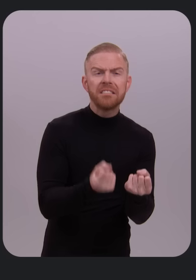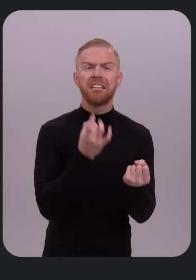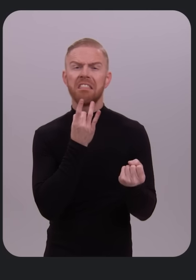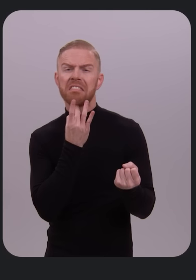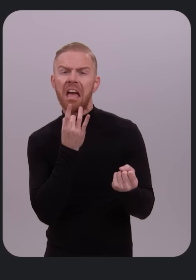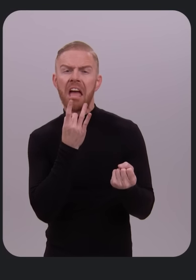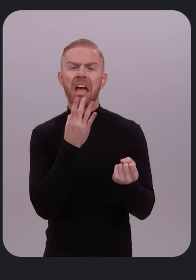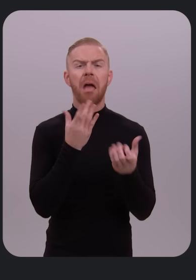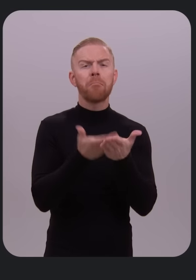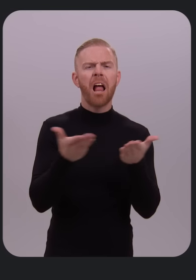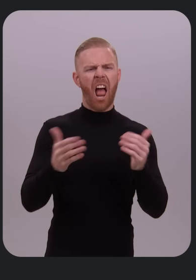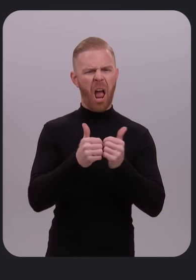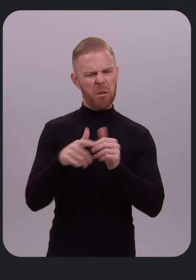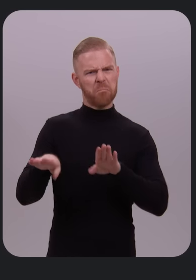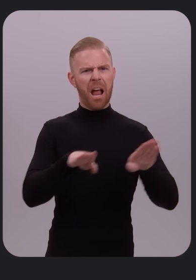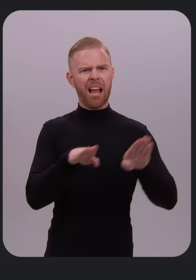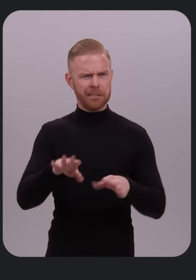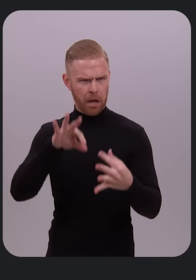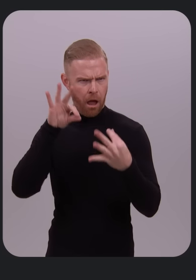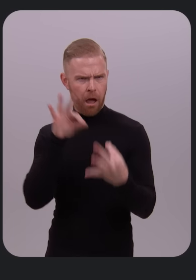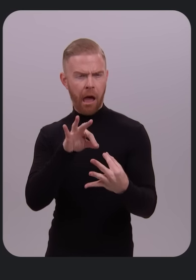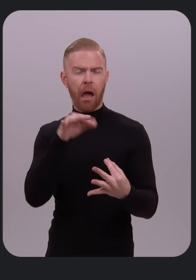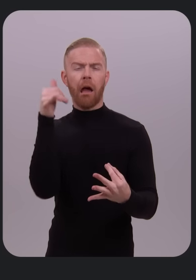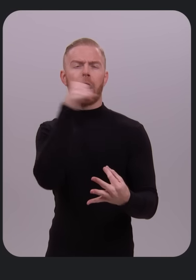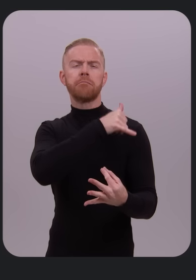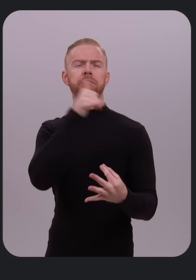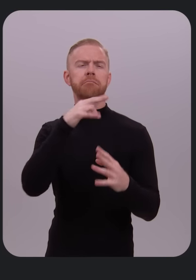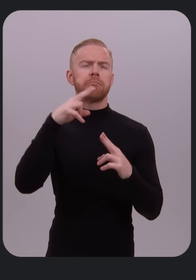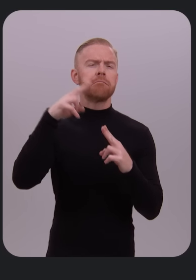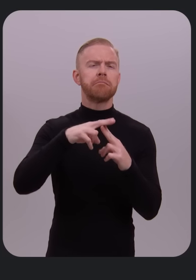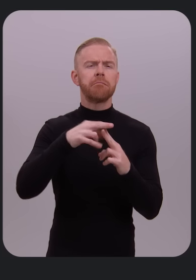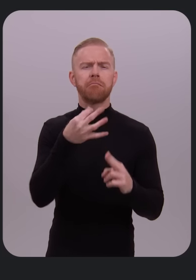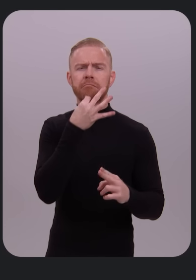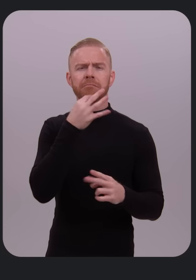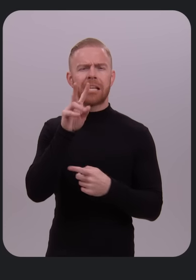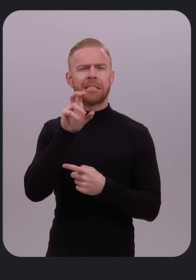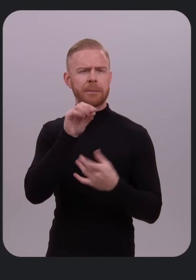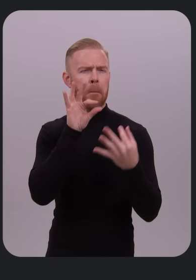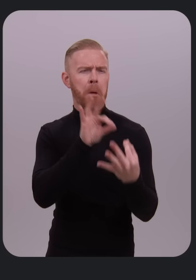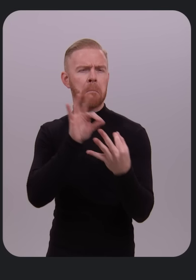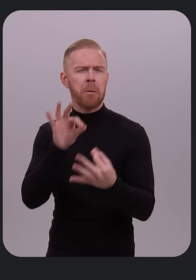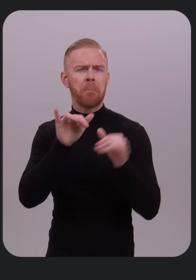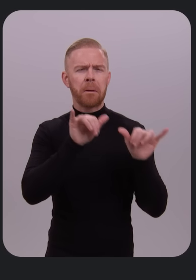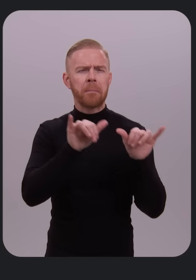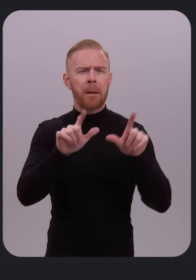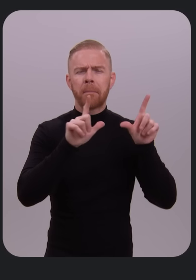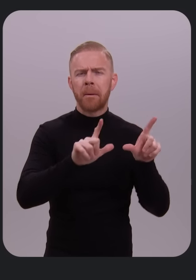It's really incredible how well Veo maintains accuracy and consistency across frames.